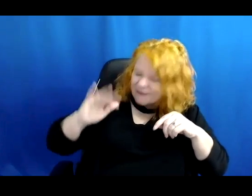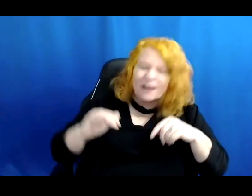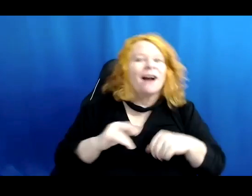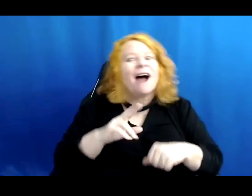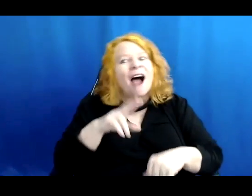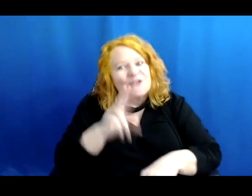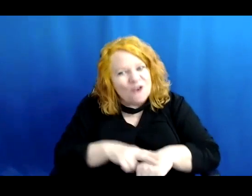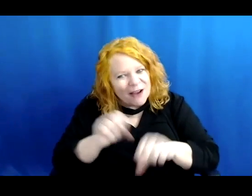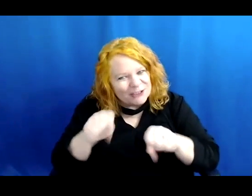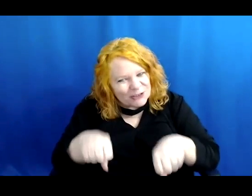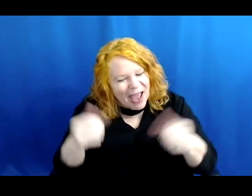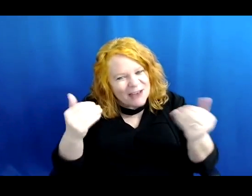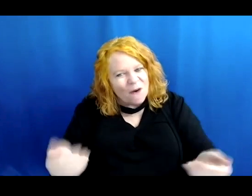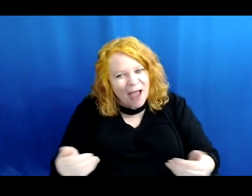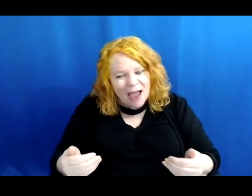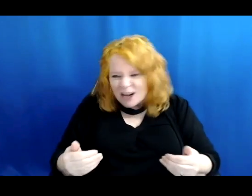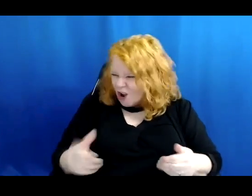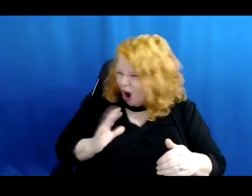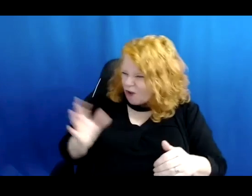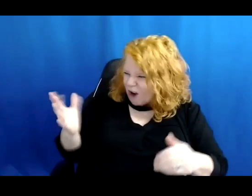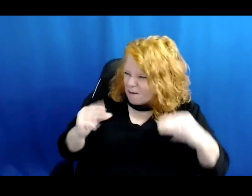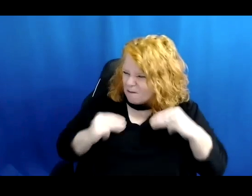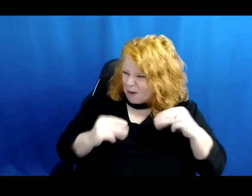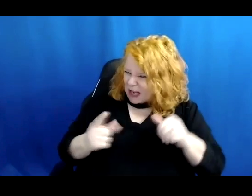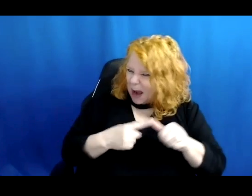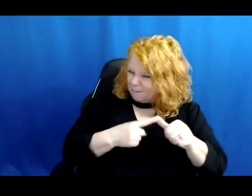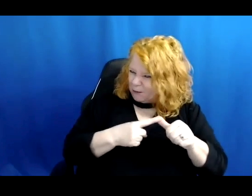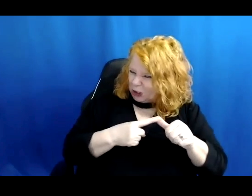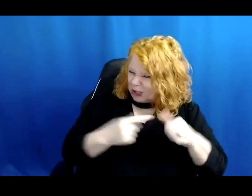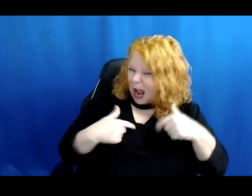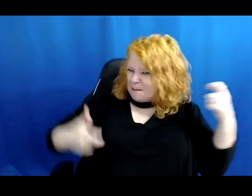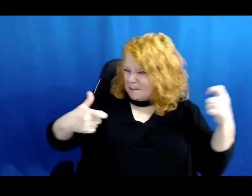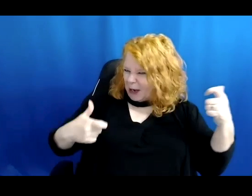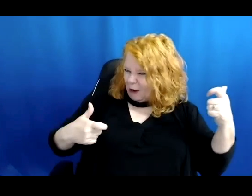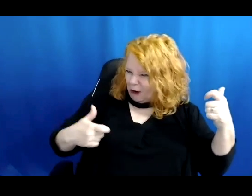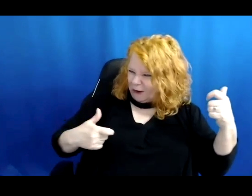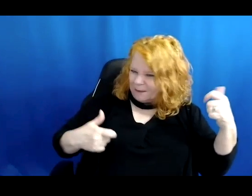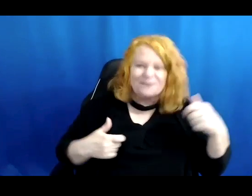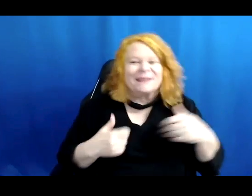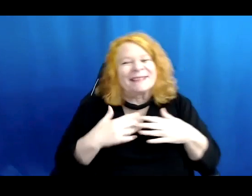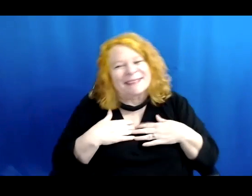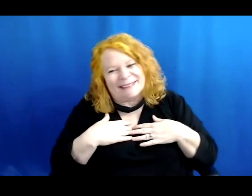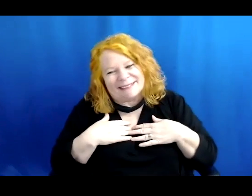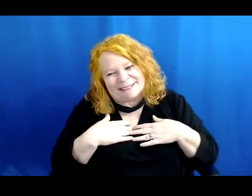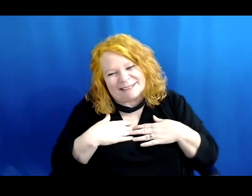Marvin: “Come on Midwest Marvin, I am going to go first because I am bigger.”